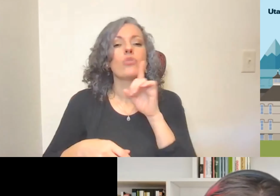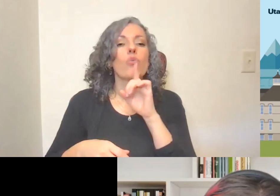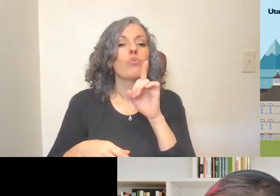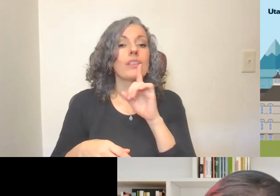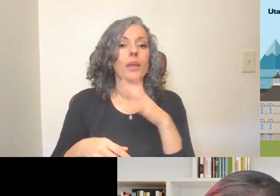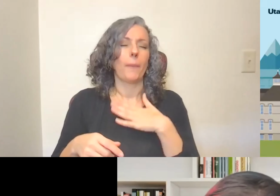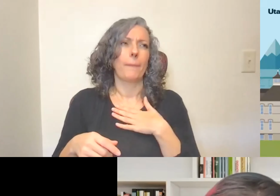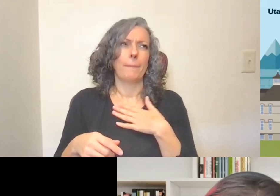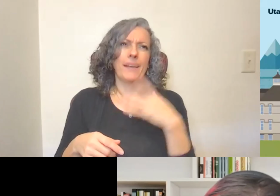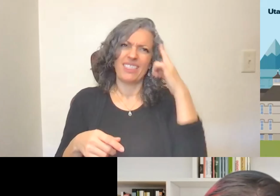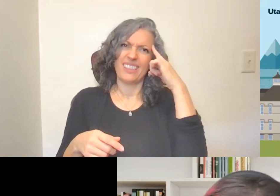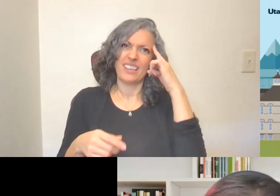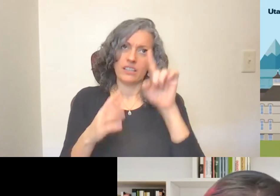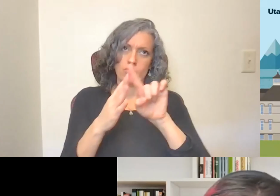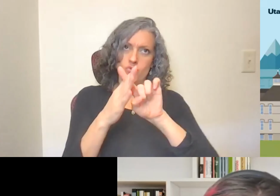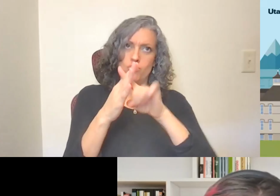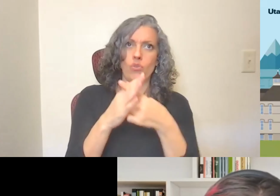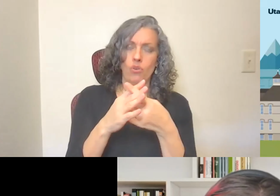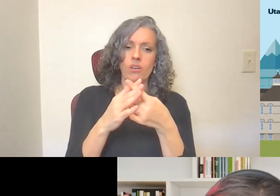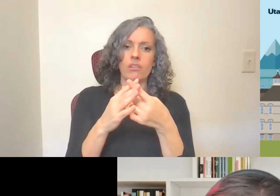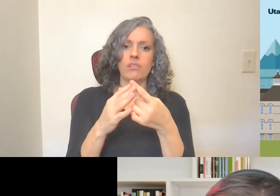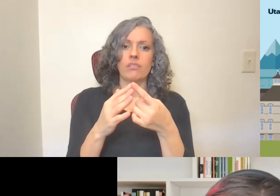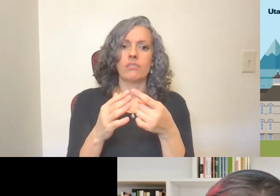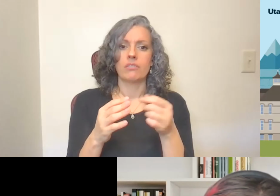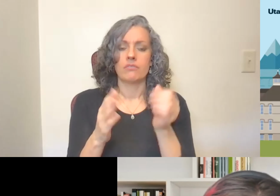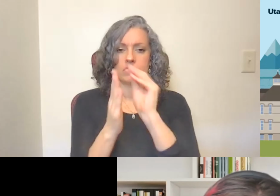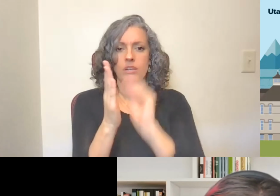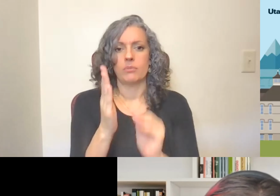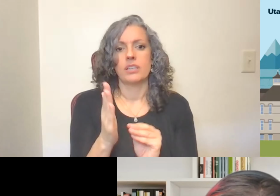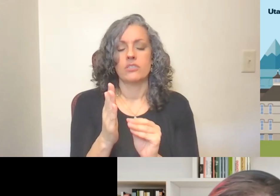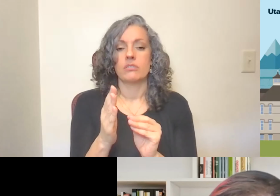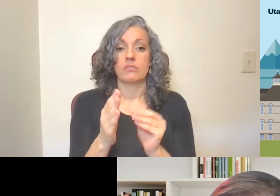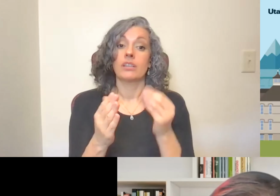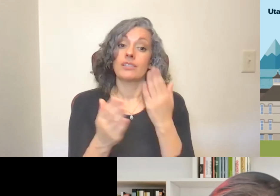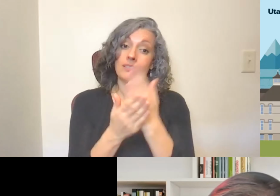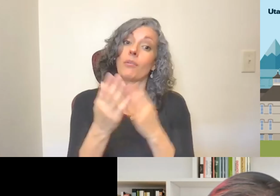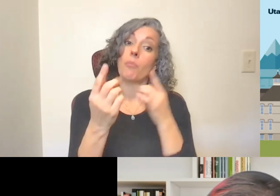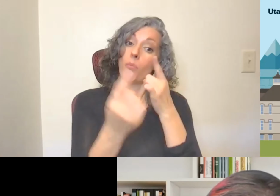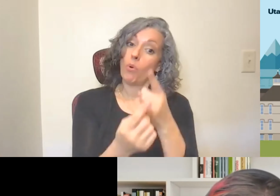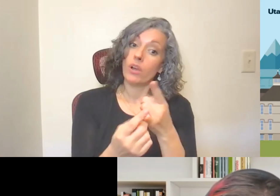biggest argument in favor of documentation, is at some point, it's not that much about documentation